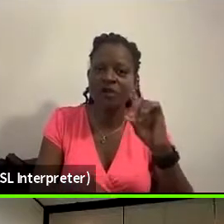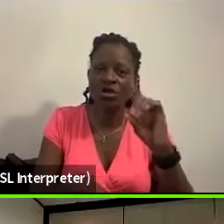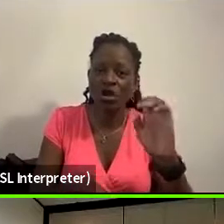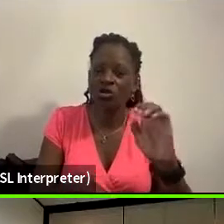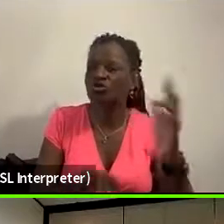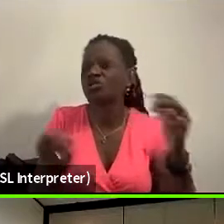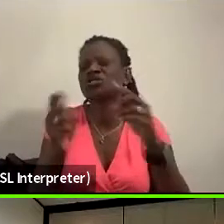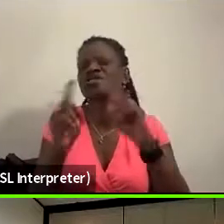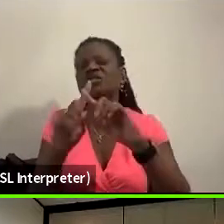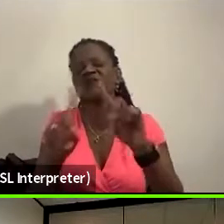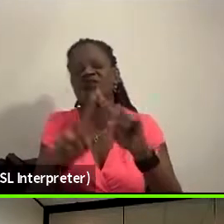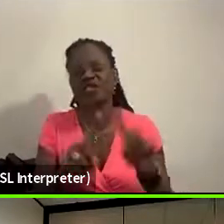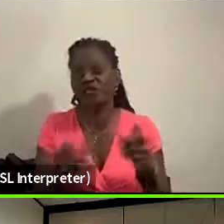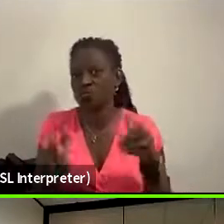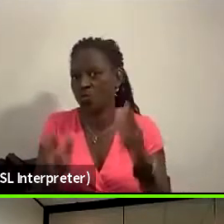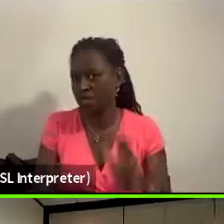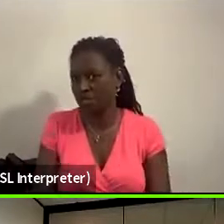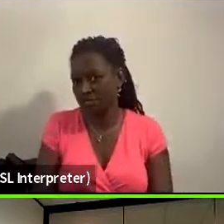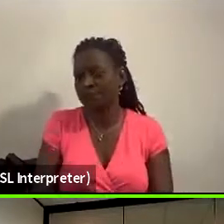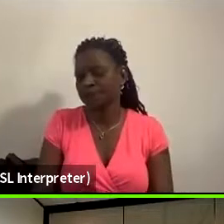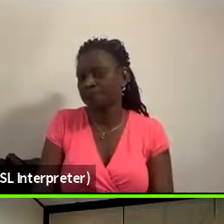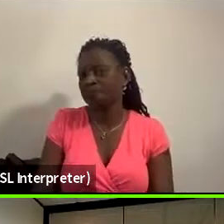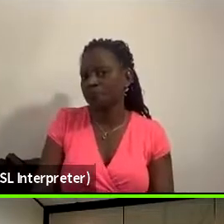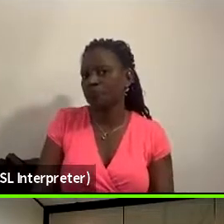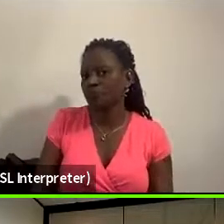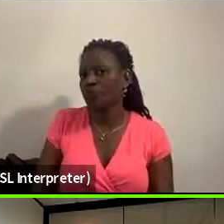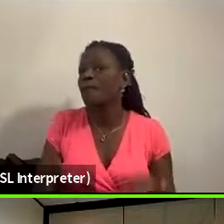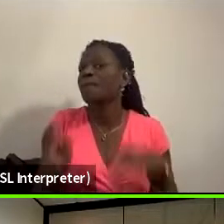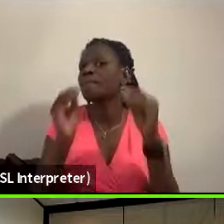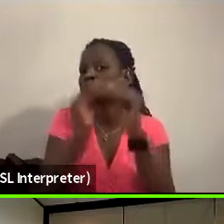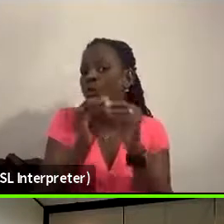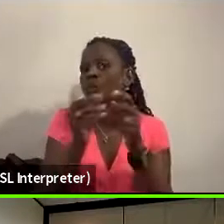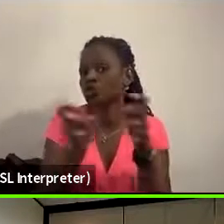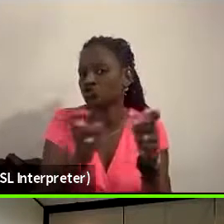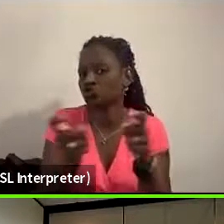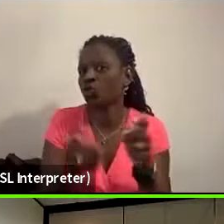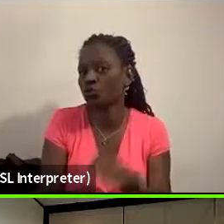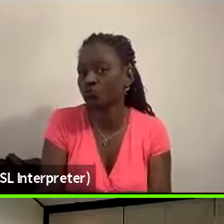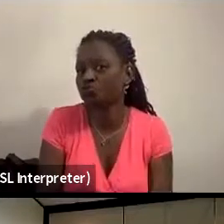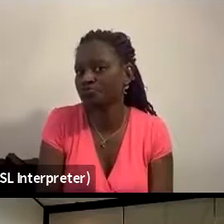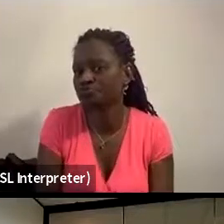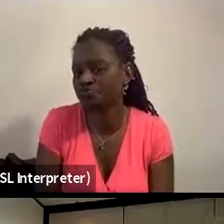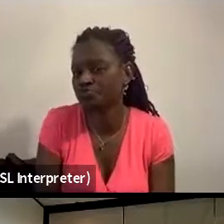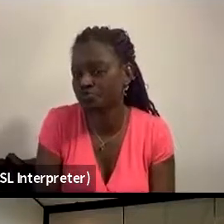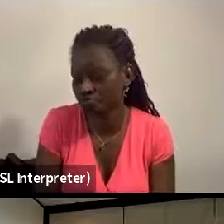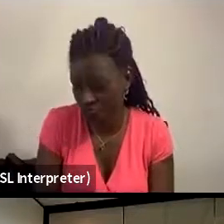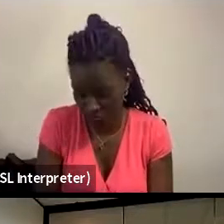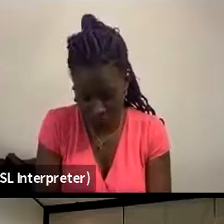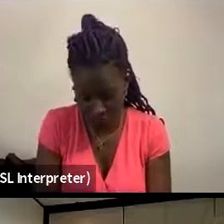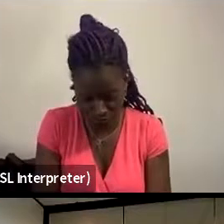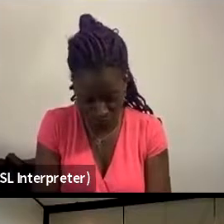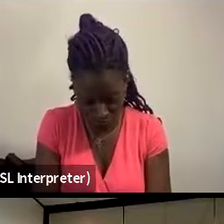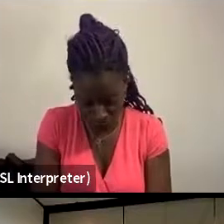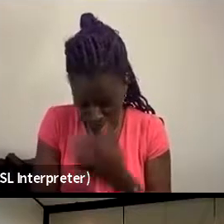functionality now, but there's much more control because of that. And can I take it that that